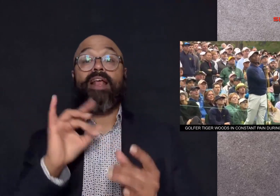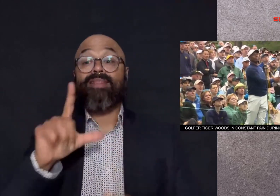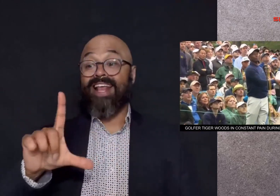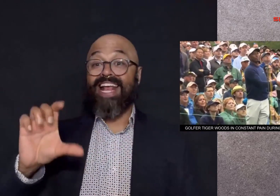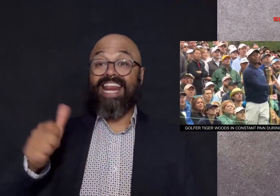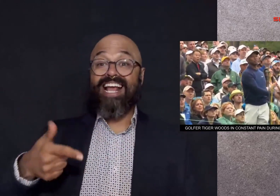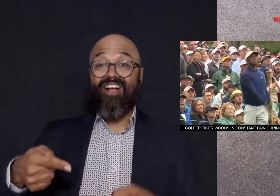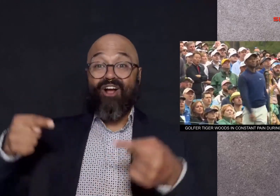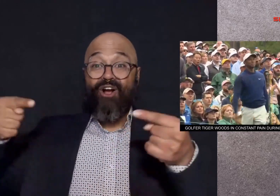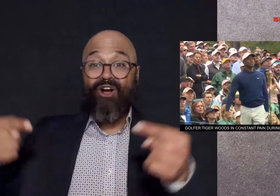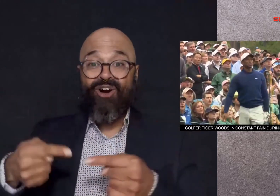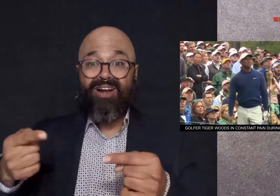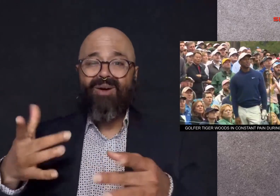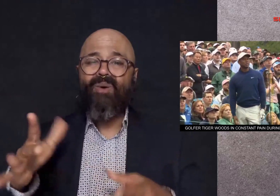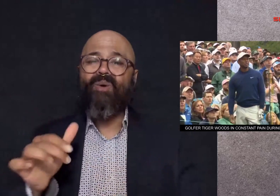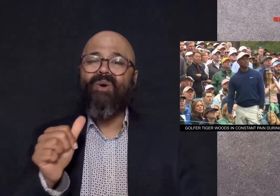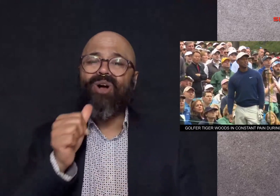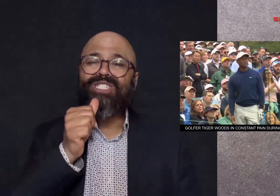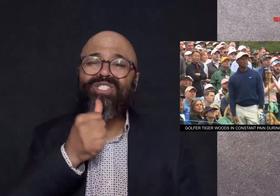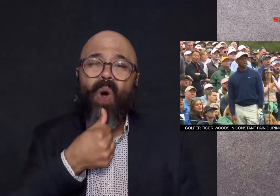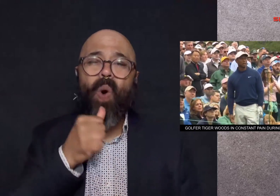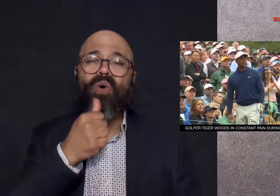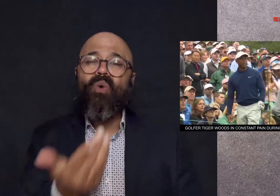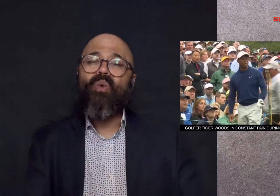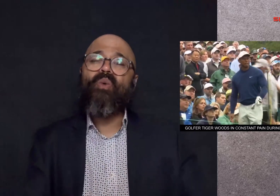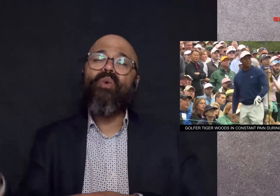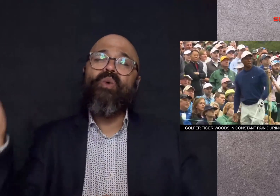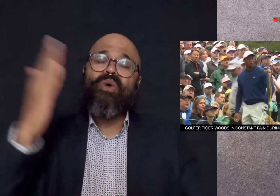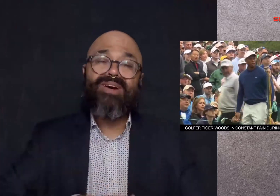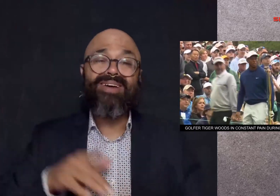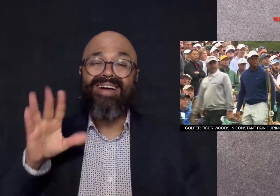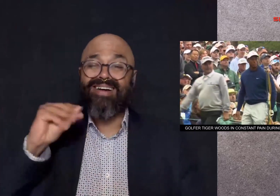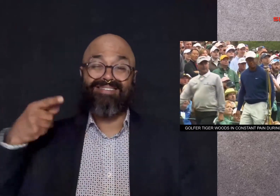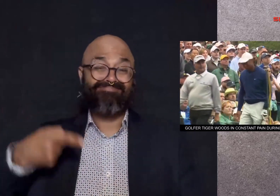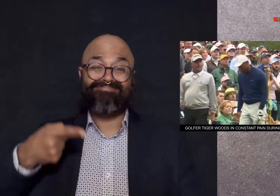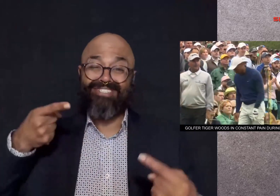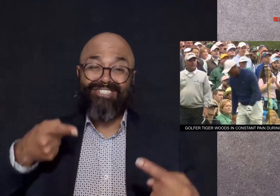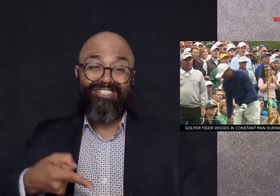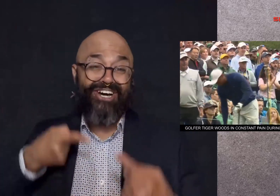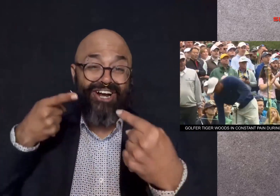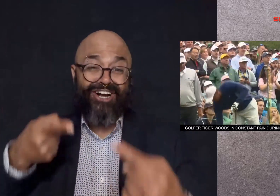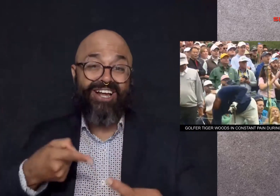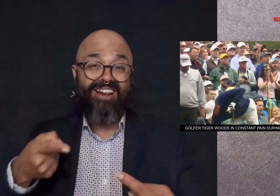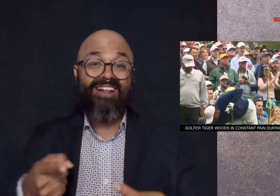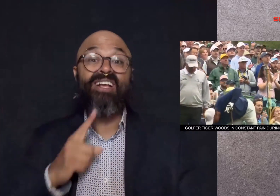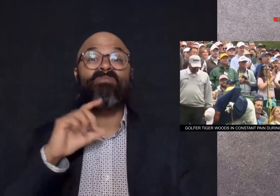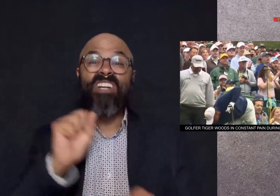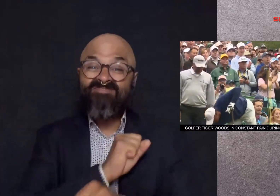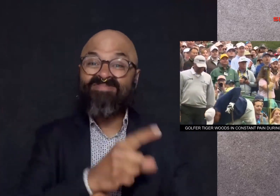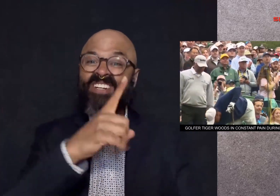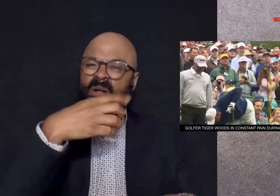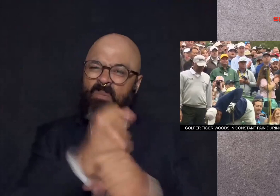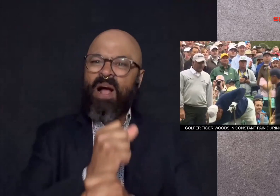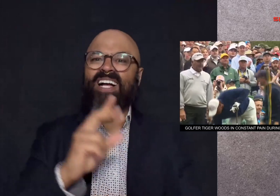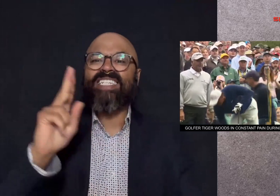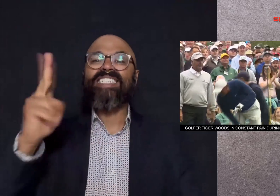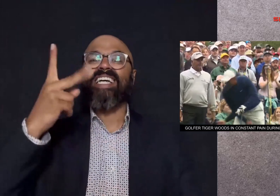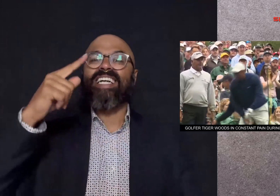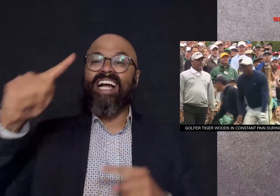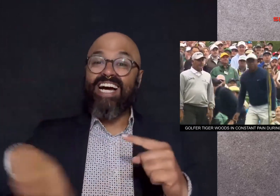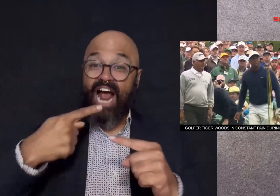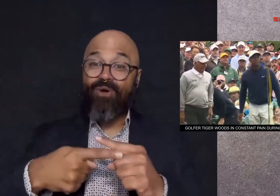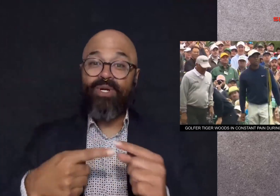but would says the leg hurt and was sore all day and he struggled but he did make it to the second